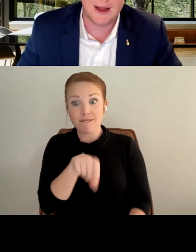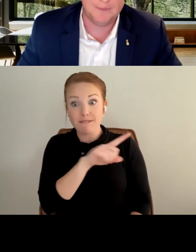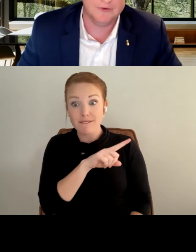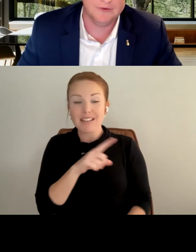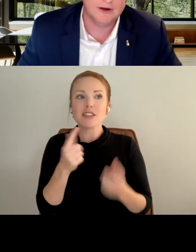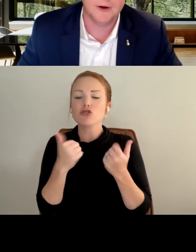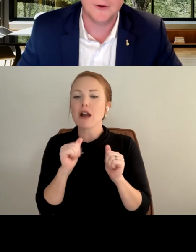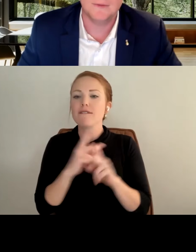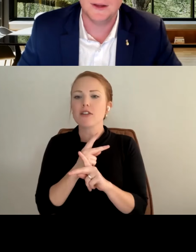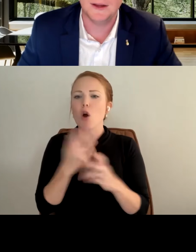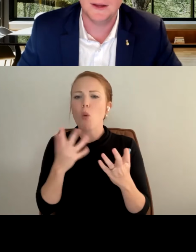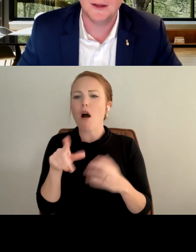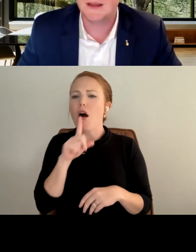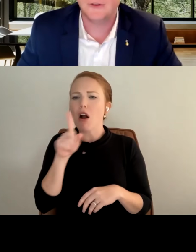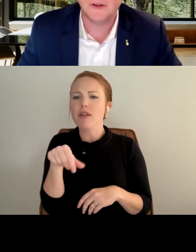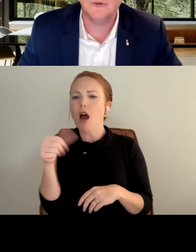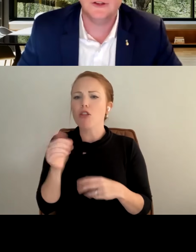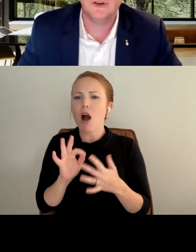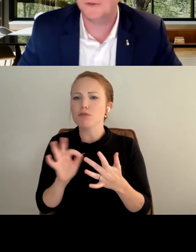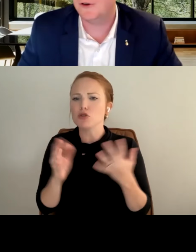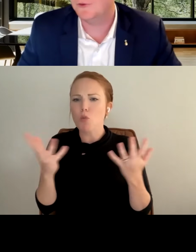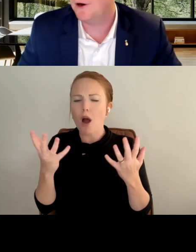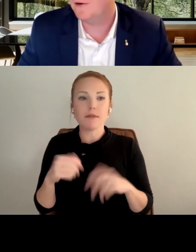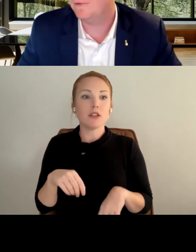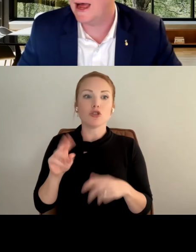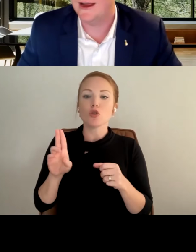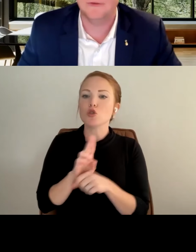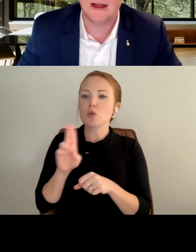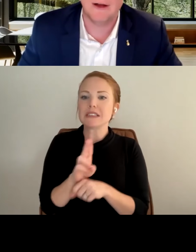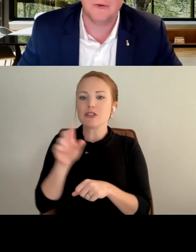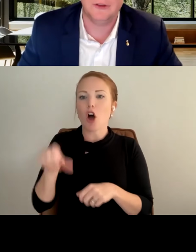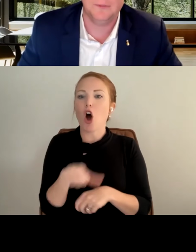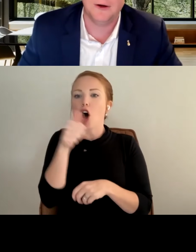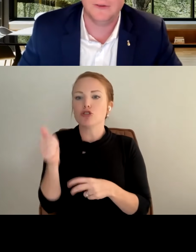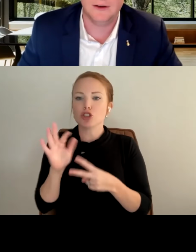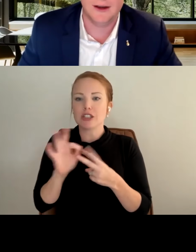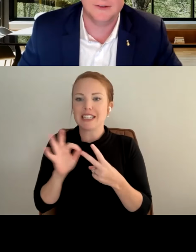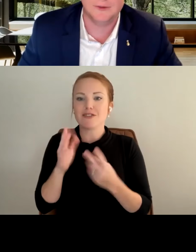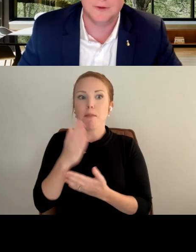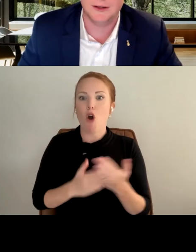options are going to be. So, usage alternatives. Part five of our six parts on accessibility,